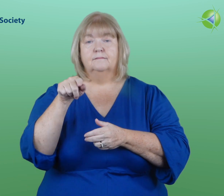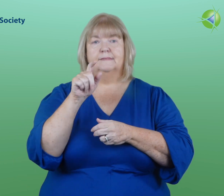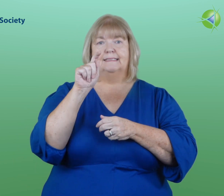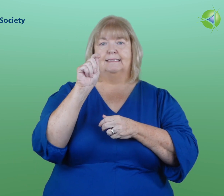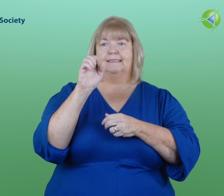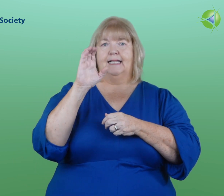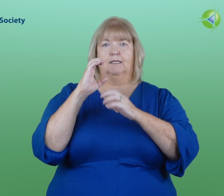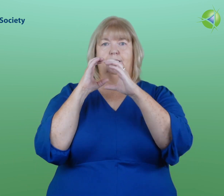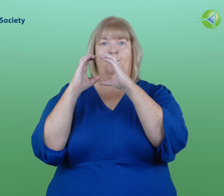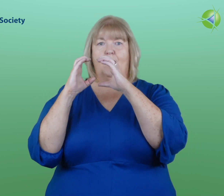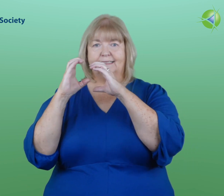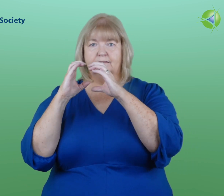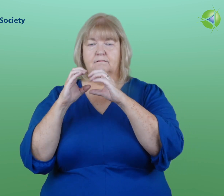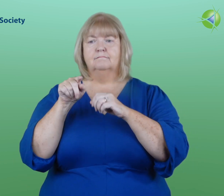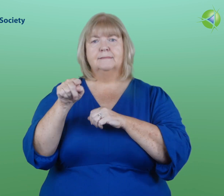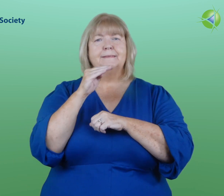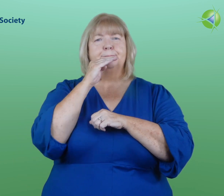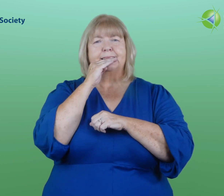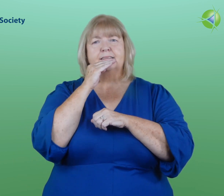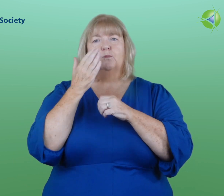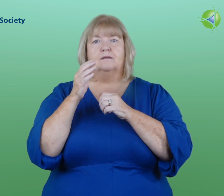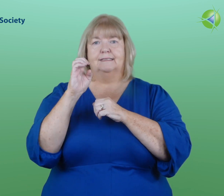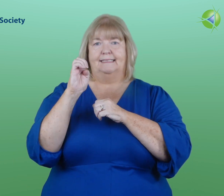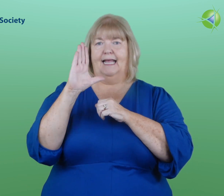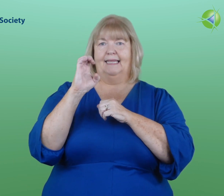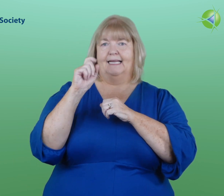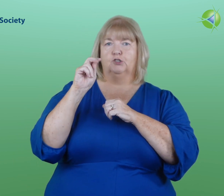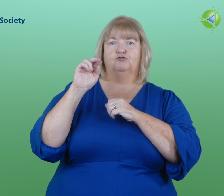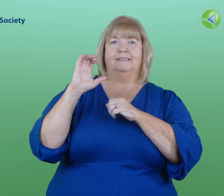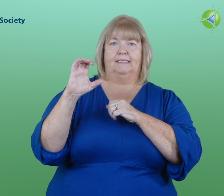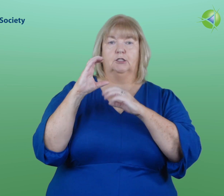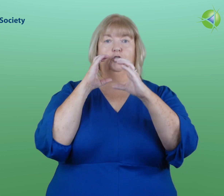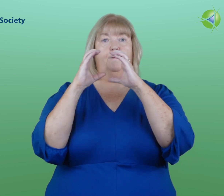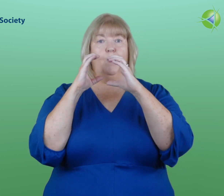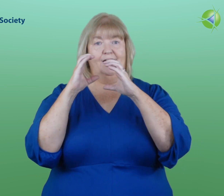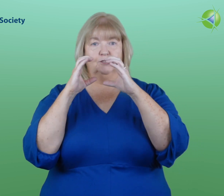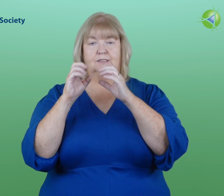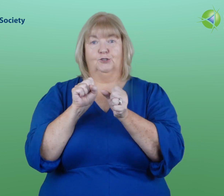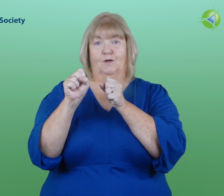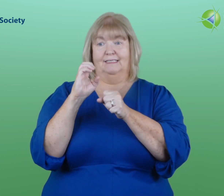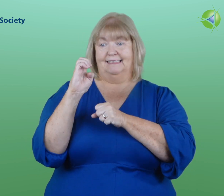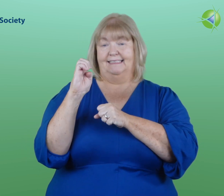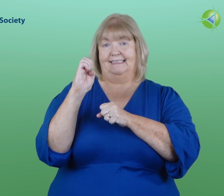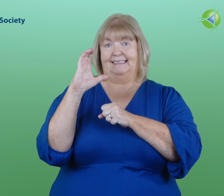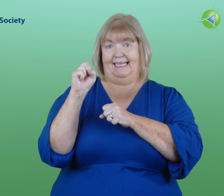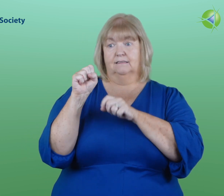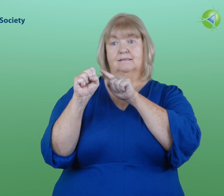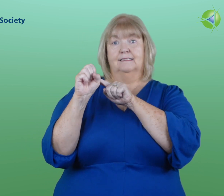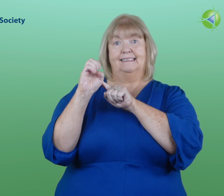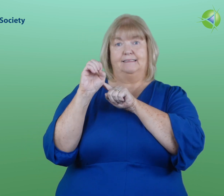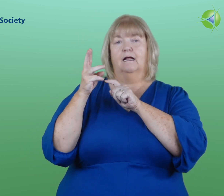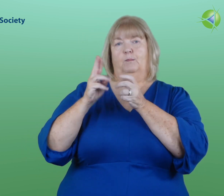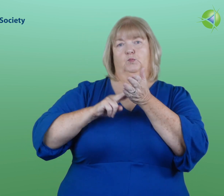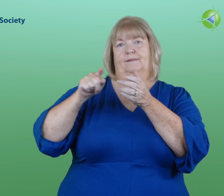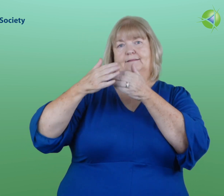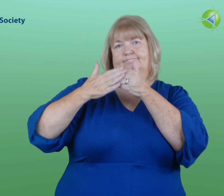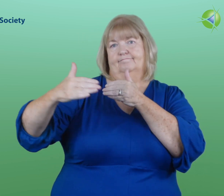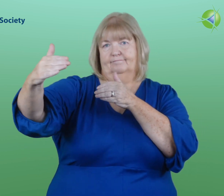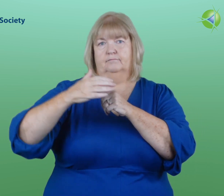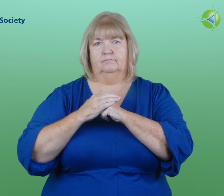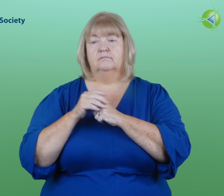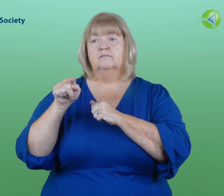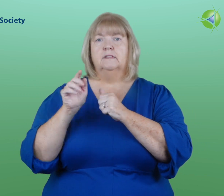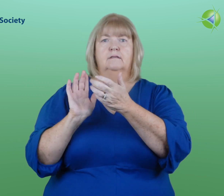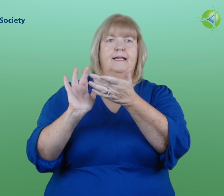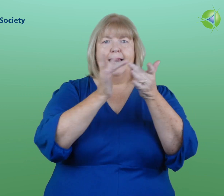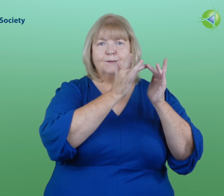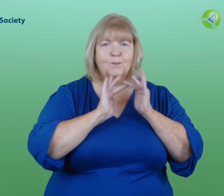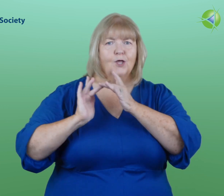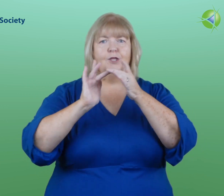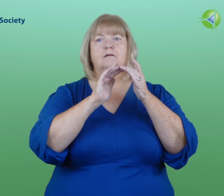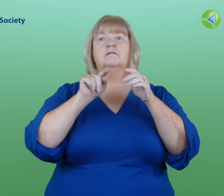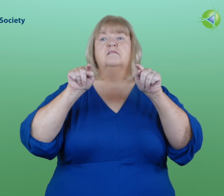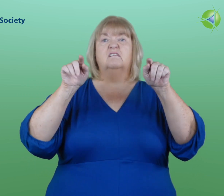telecommunications (this means electronic communications services (ECS)